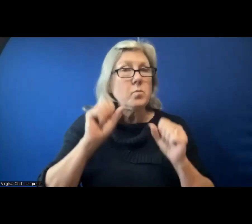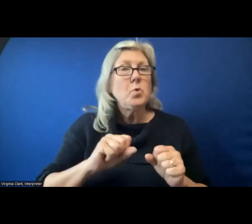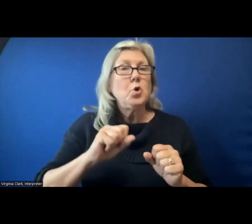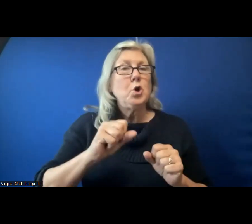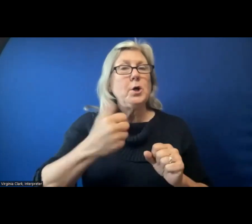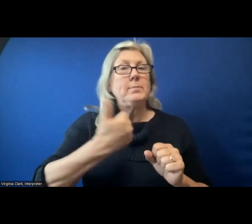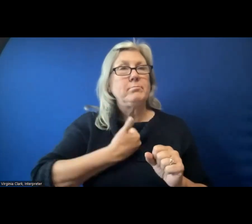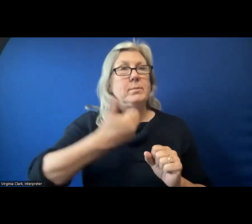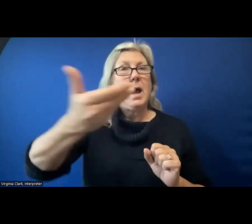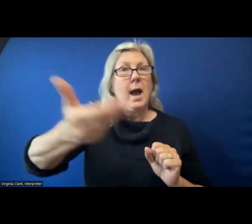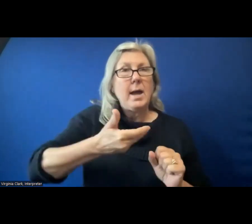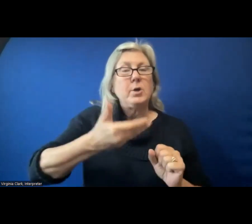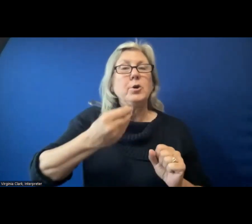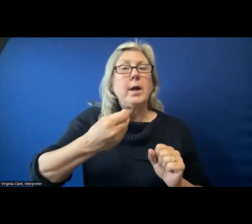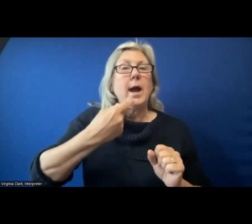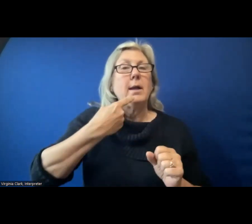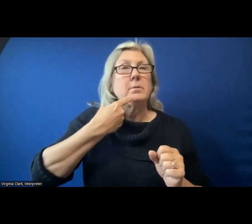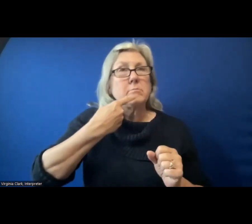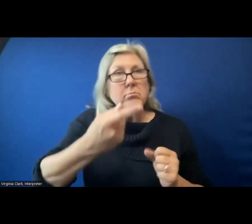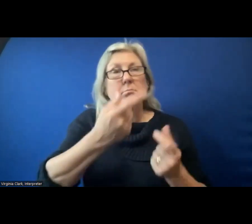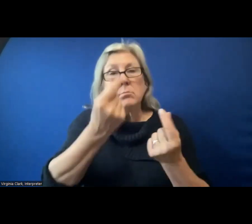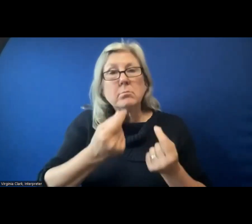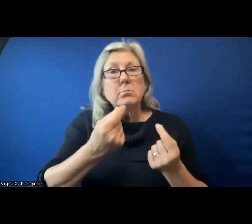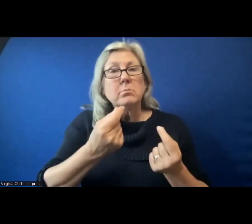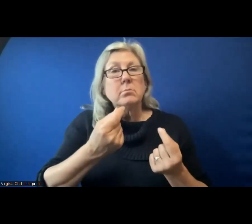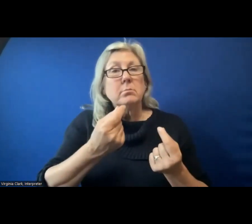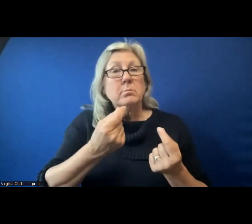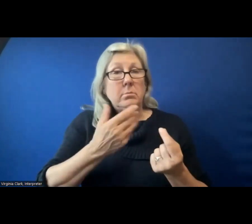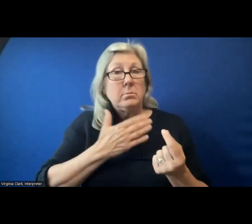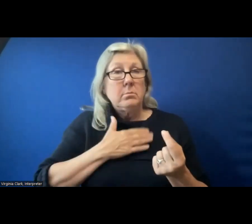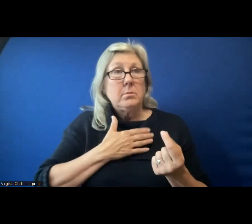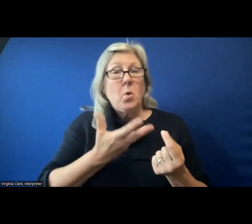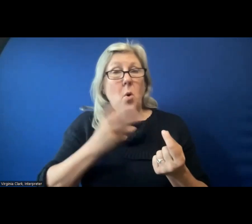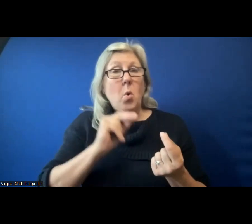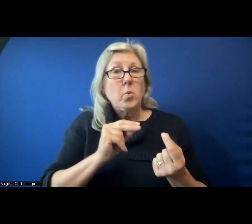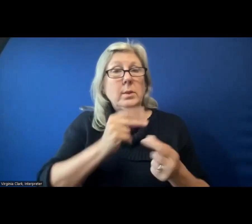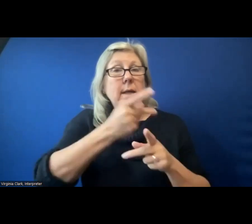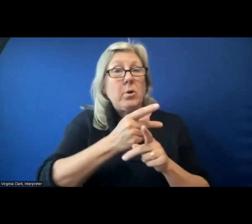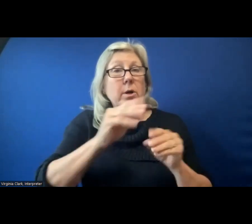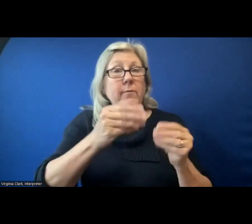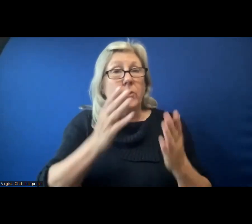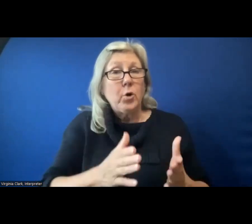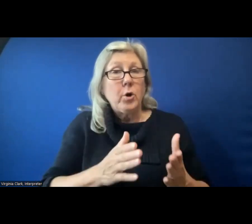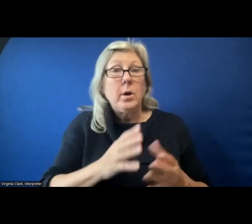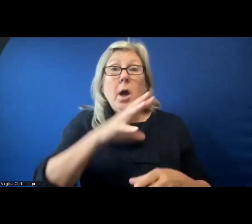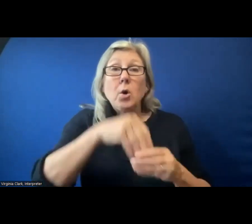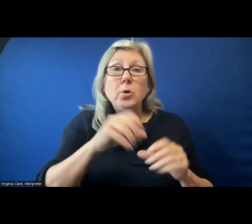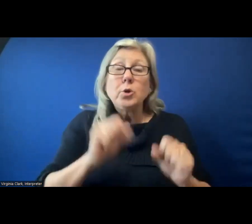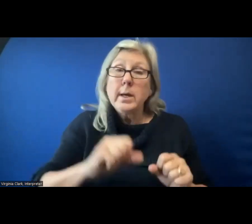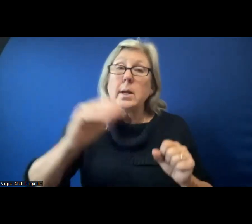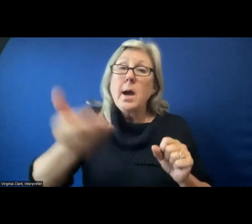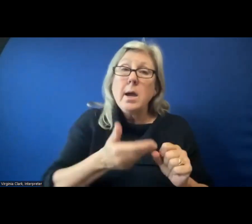direct your own care givers. Including being able to hire family members.